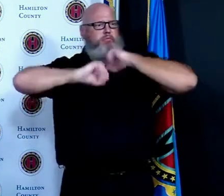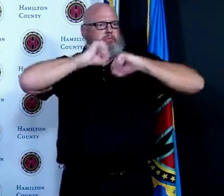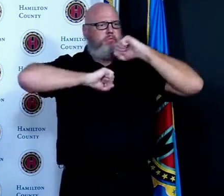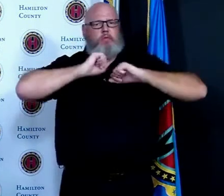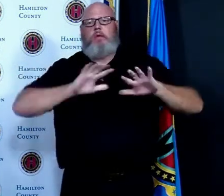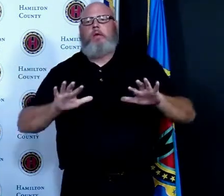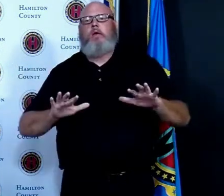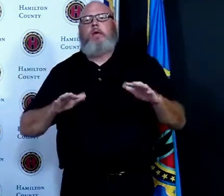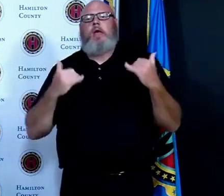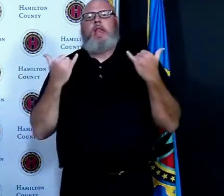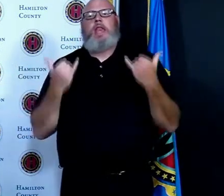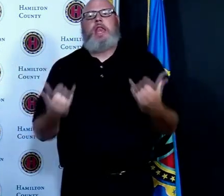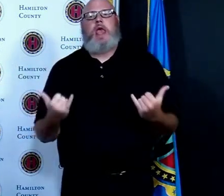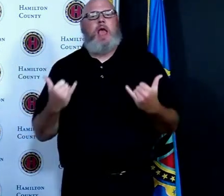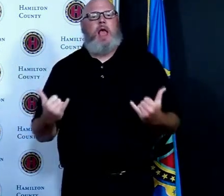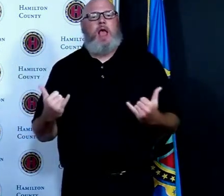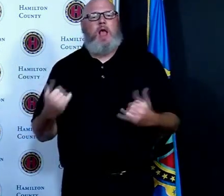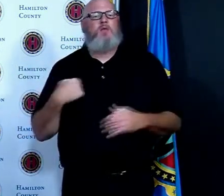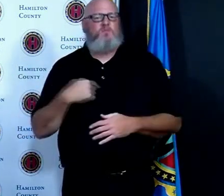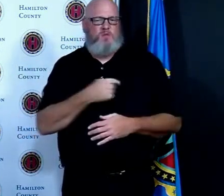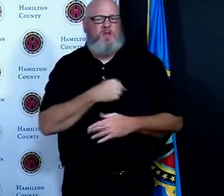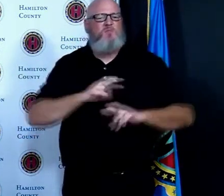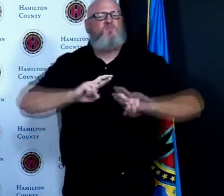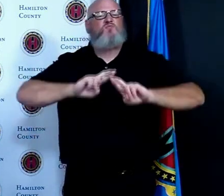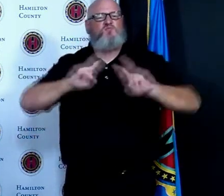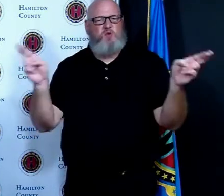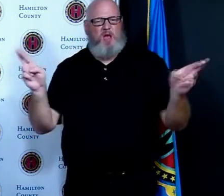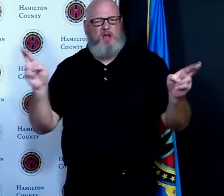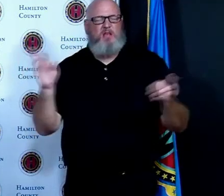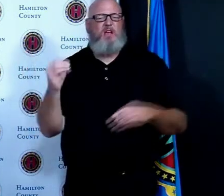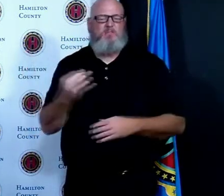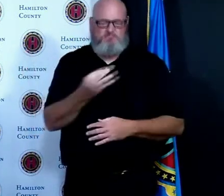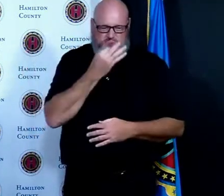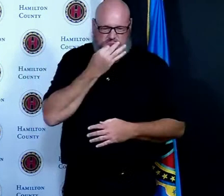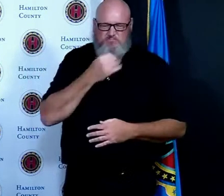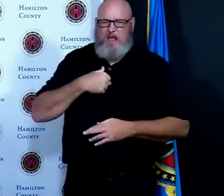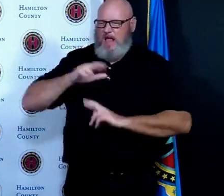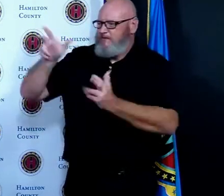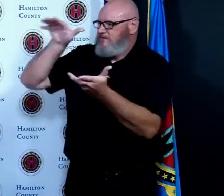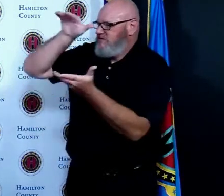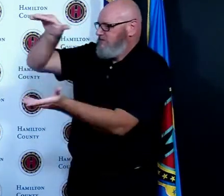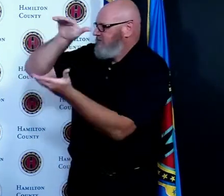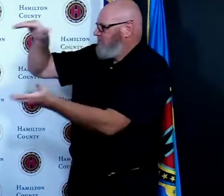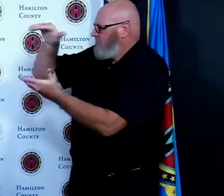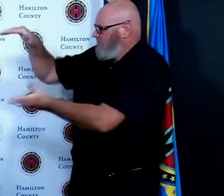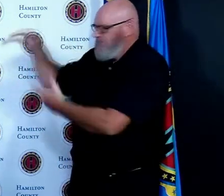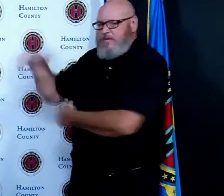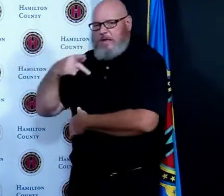have what appears to be an adequate amount of PPE and other equipment and supplies we have trackers